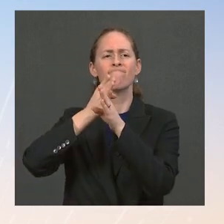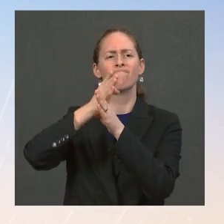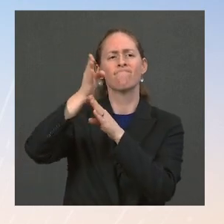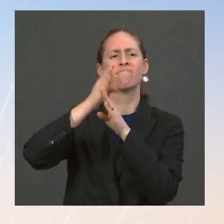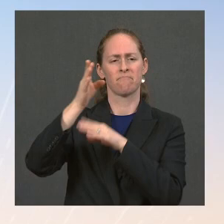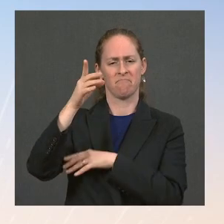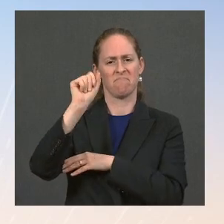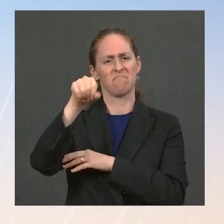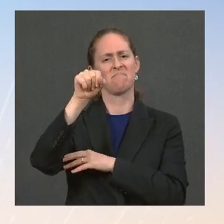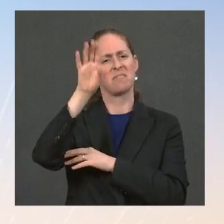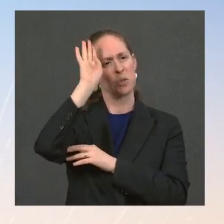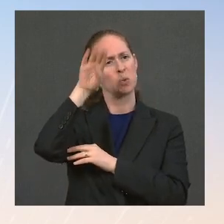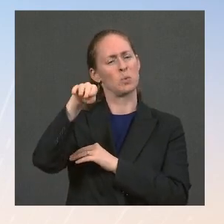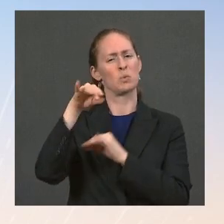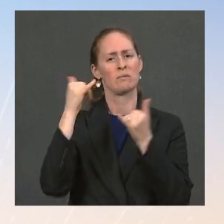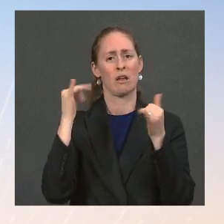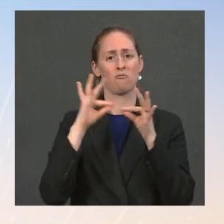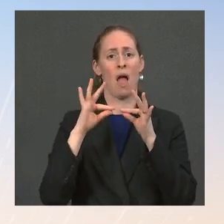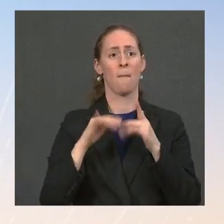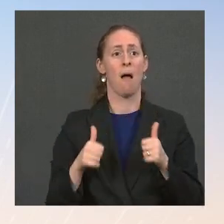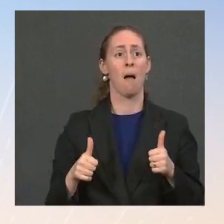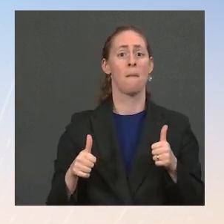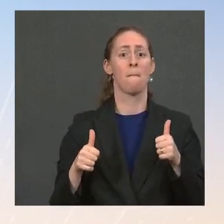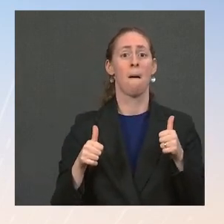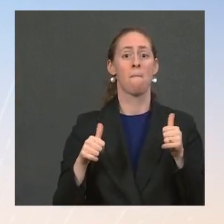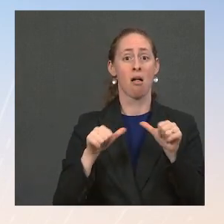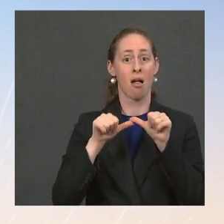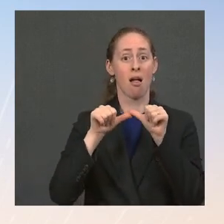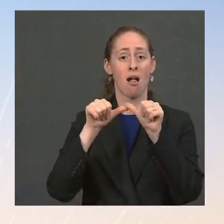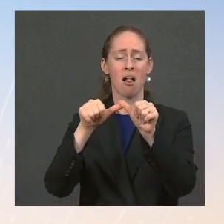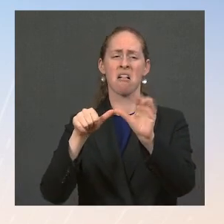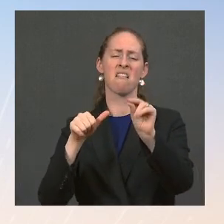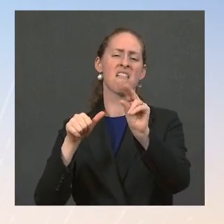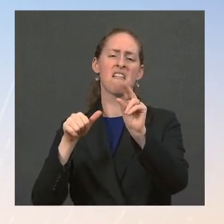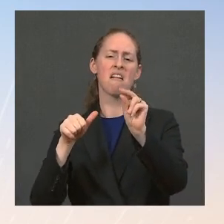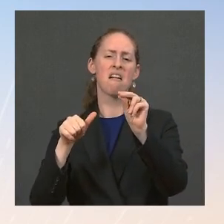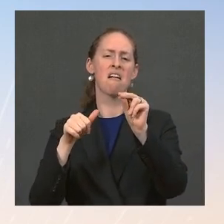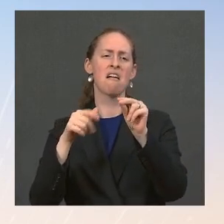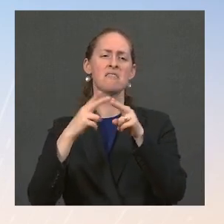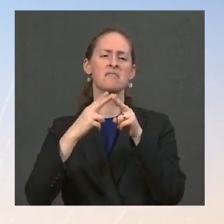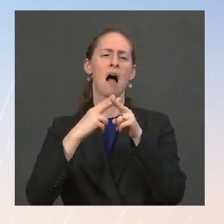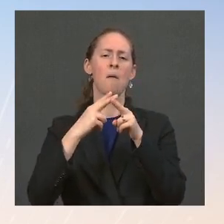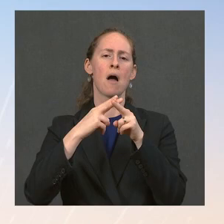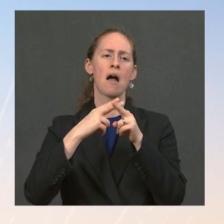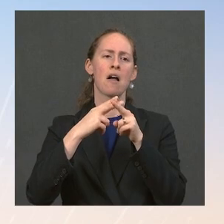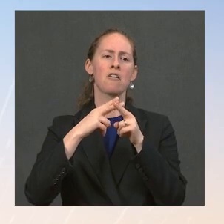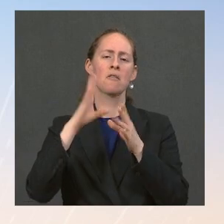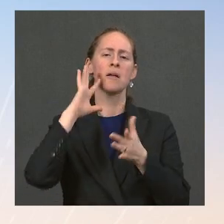that they will come back down next year, and that one of the best things we can do is pass his agenda. That's what outside economists -- 15 --